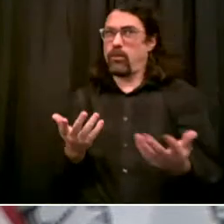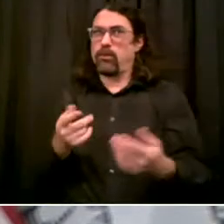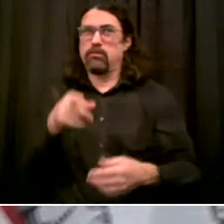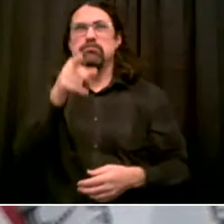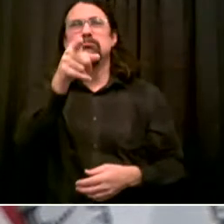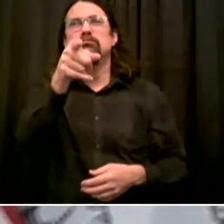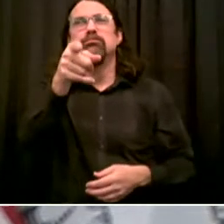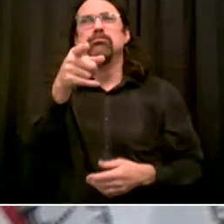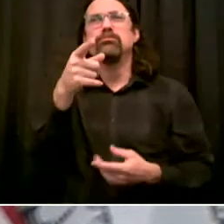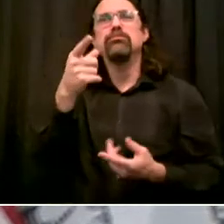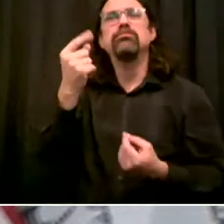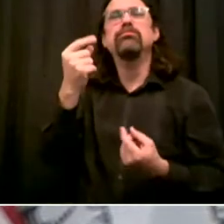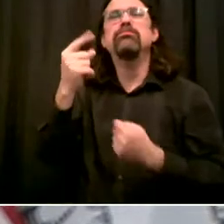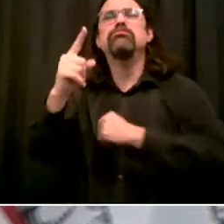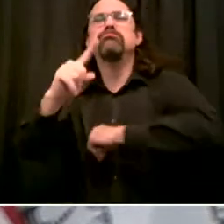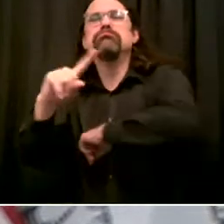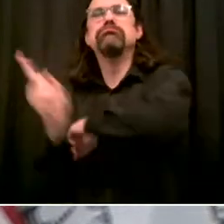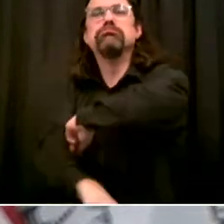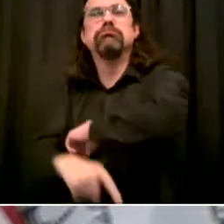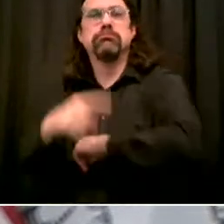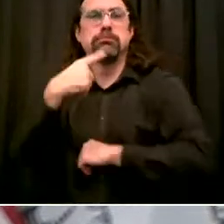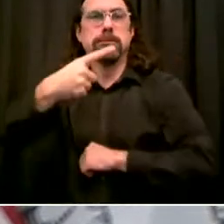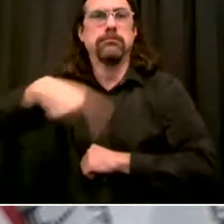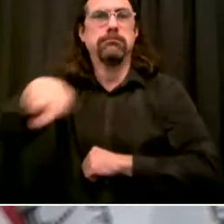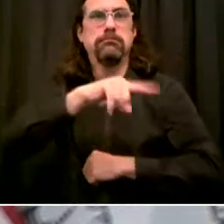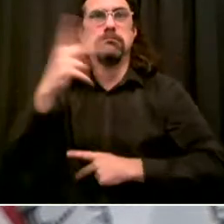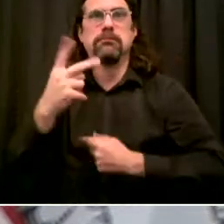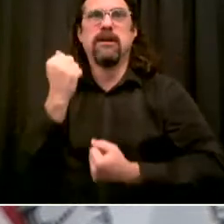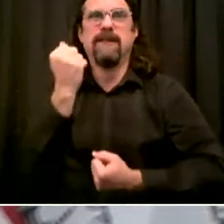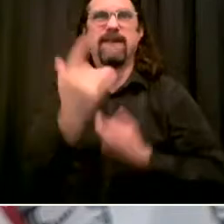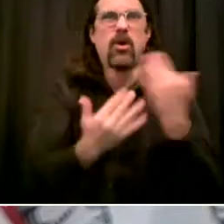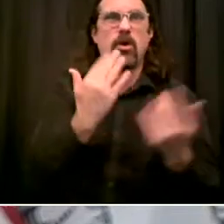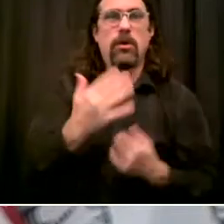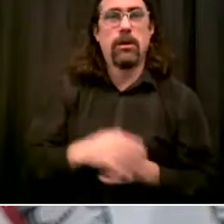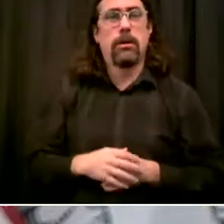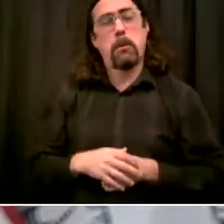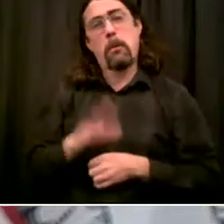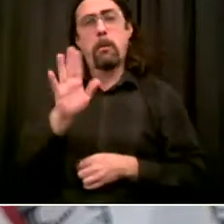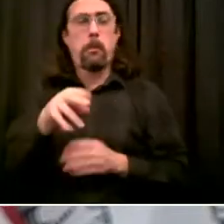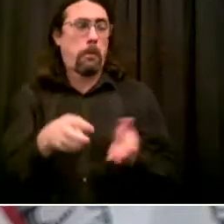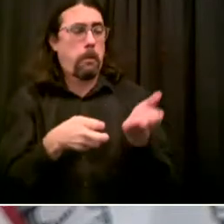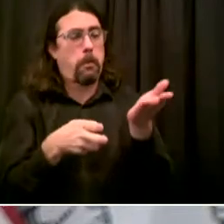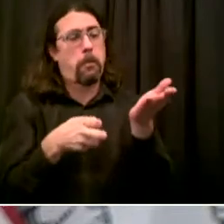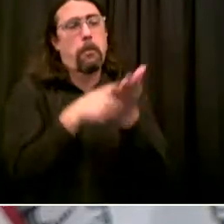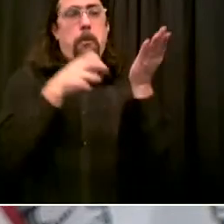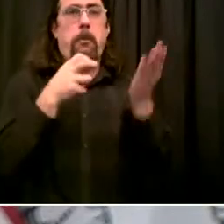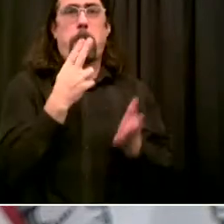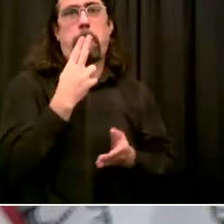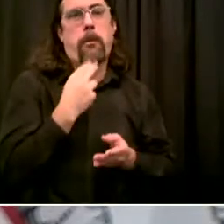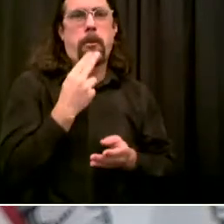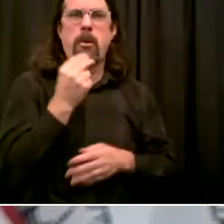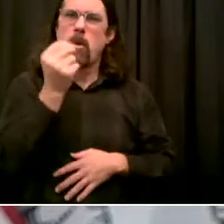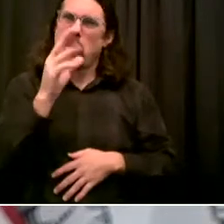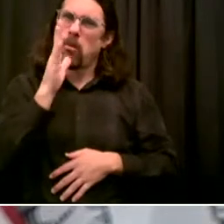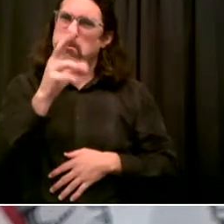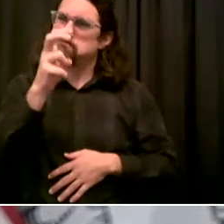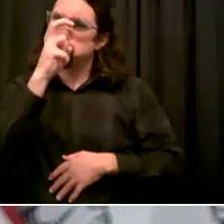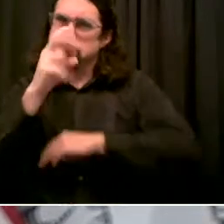VIOLENCE IN THE CITY? WILL THEY BE DEALT WITH